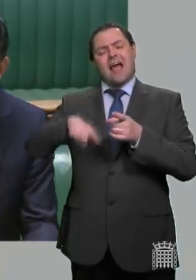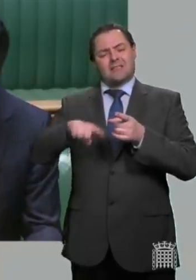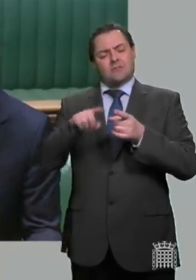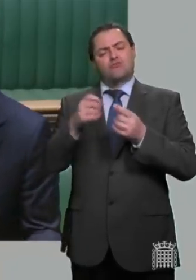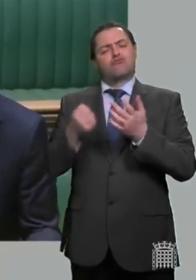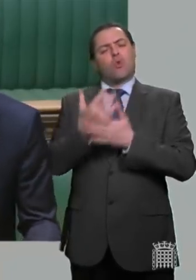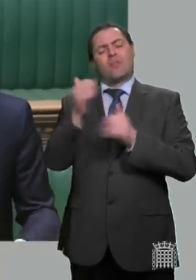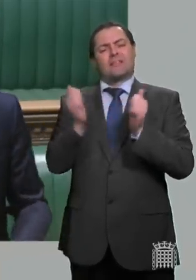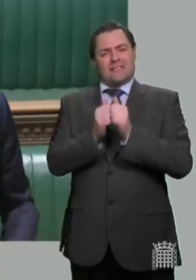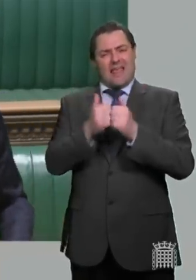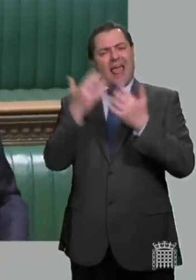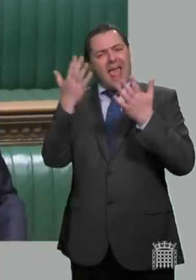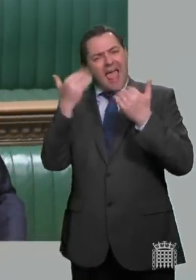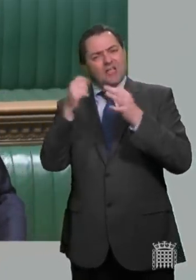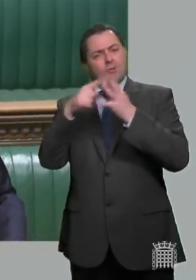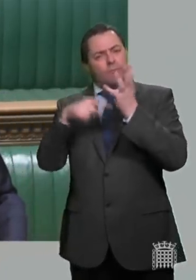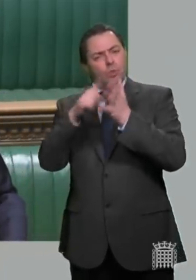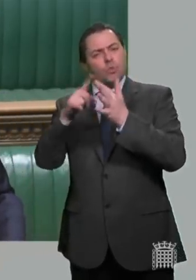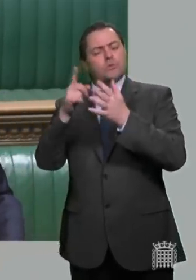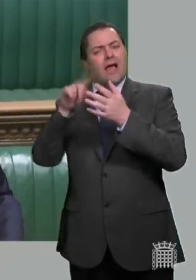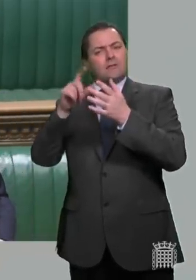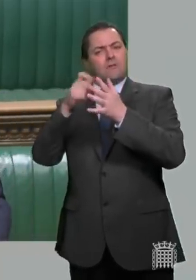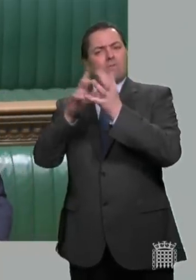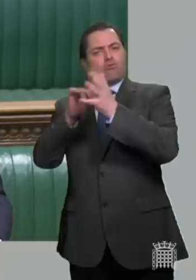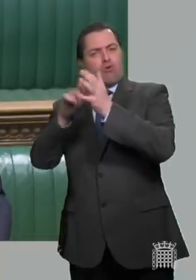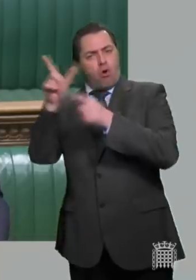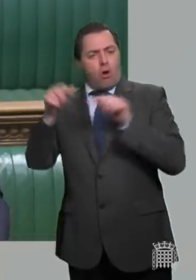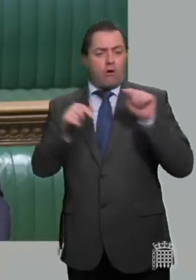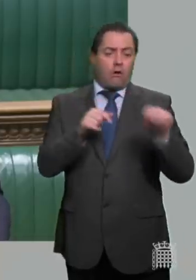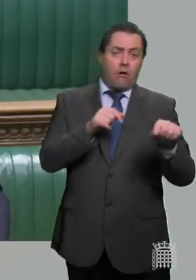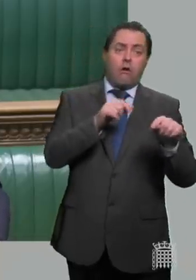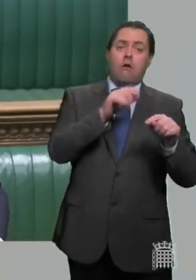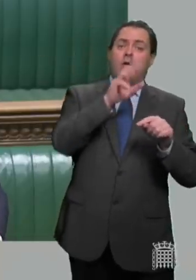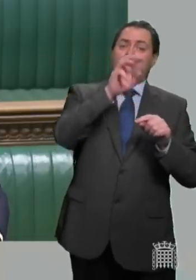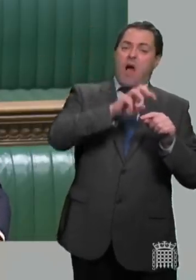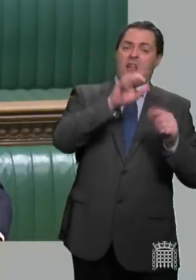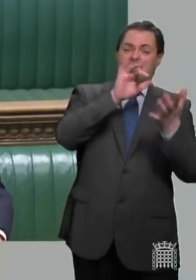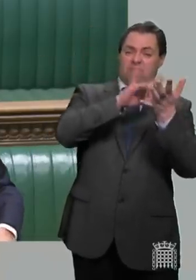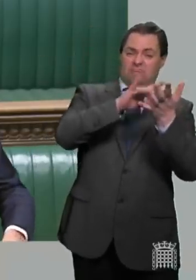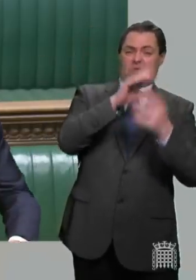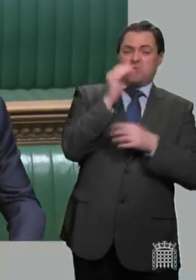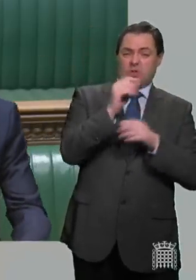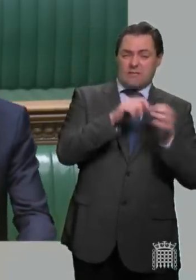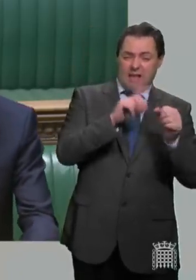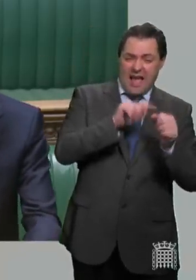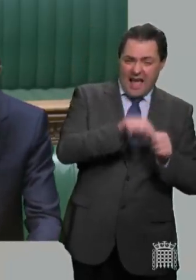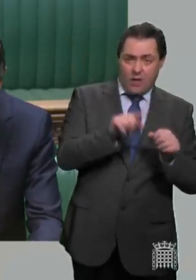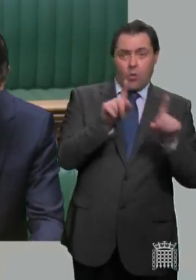three more in north Wales, mid-Wales, and Swansea bay; funding for the Holyhead hydrogen hub,